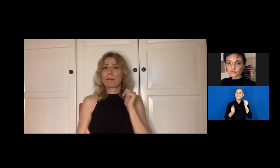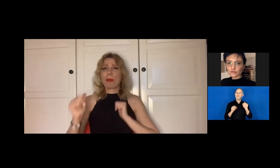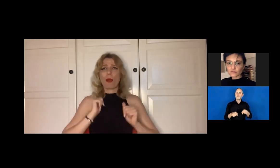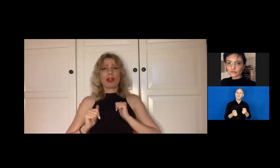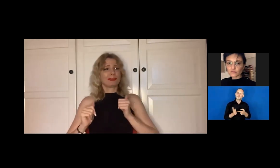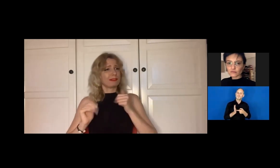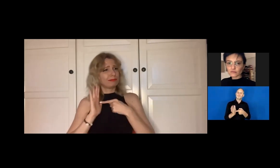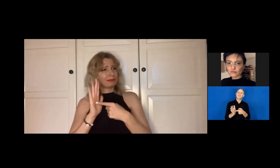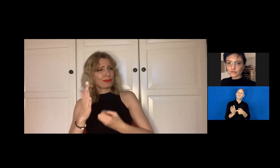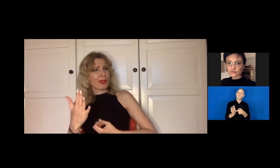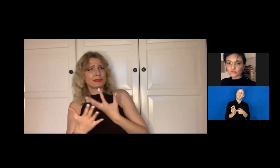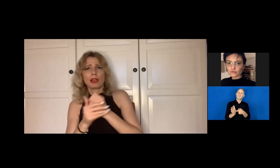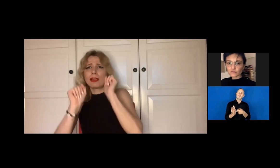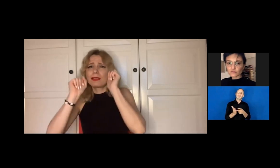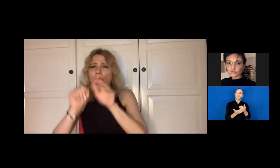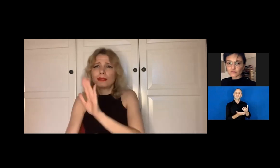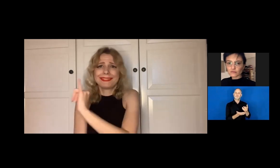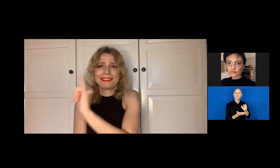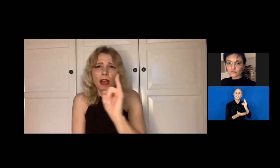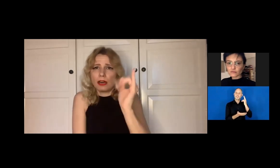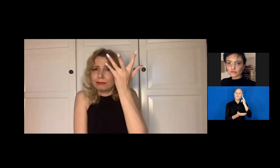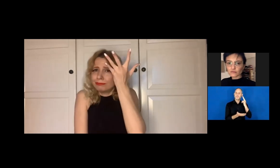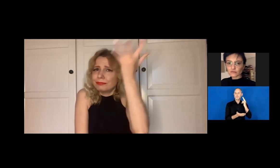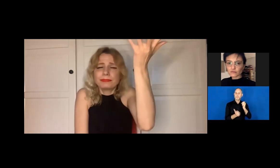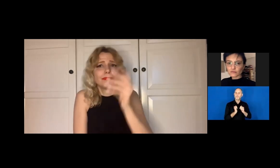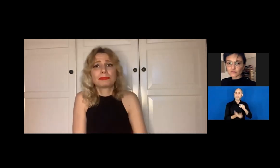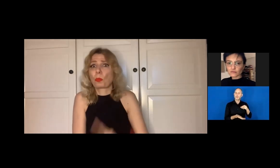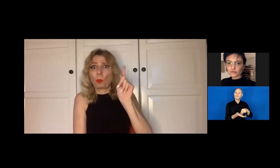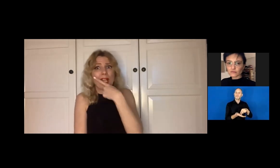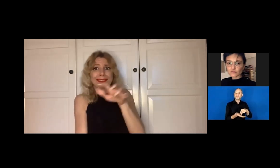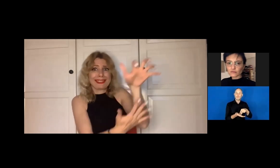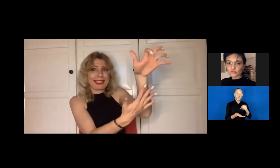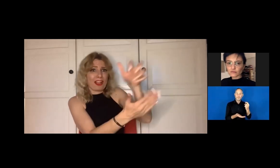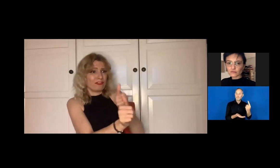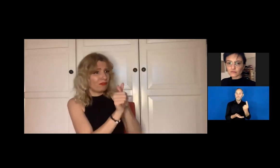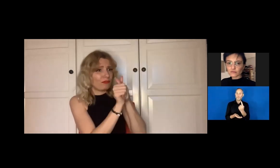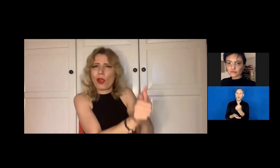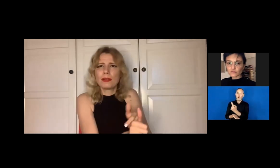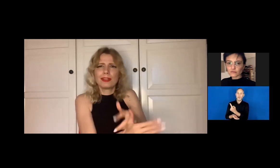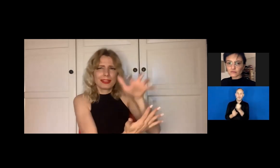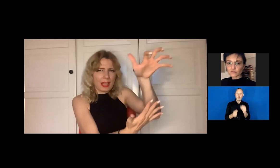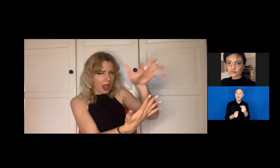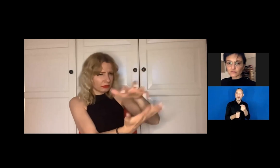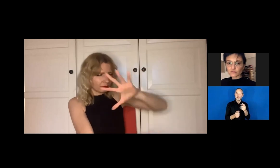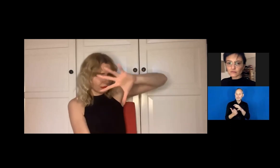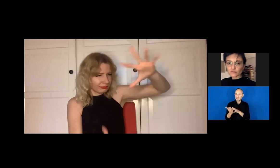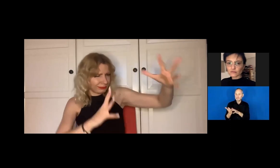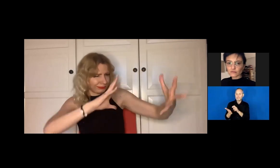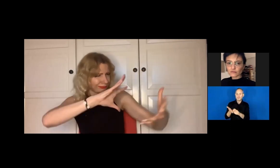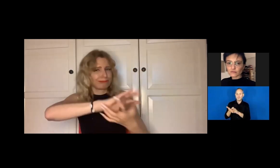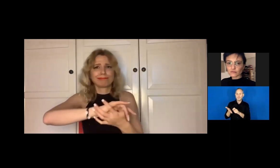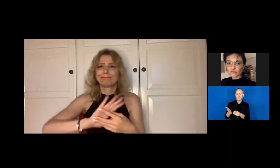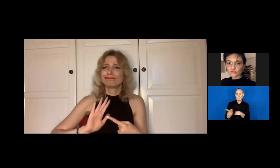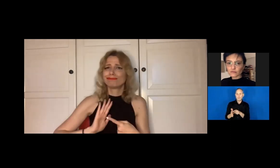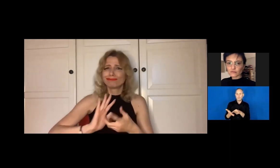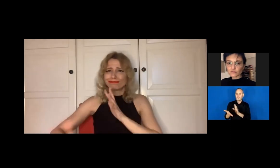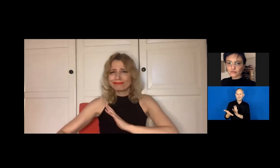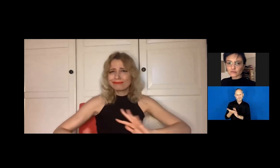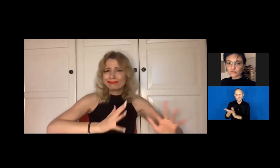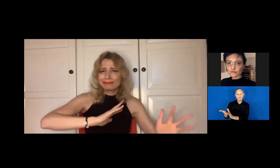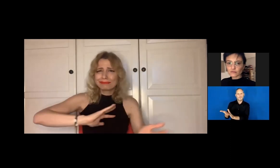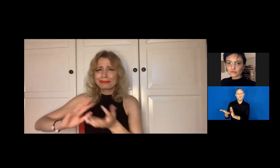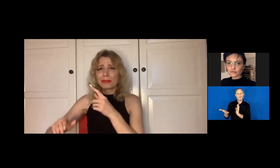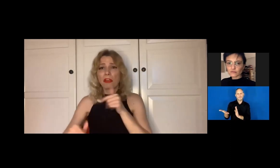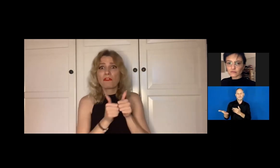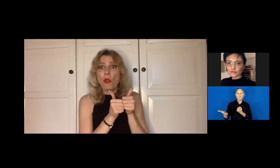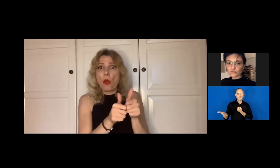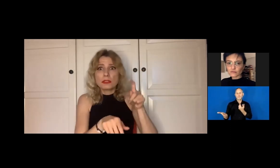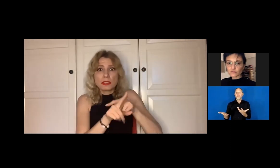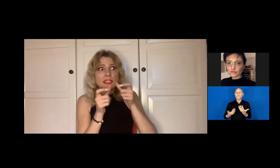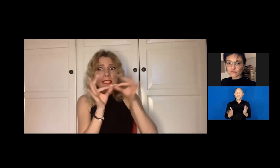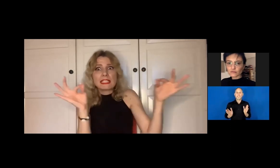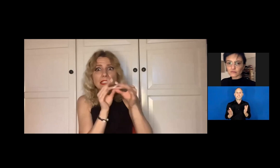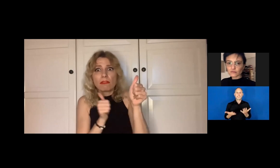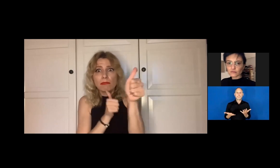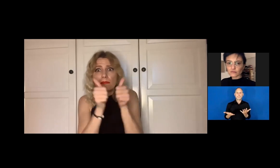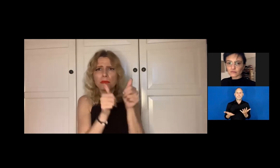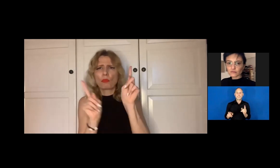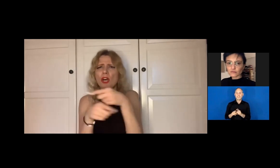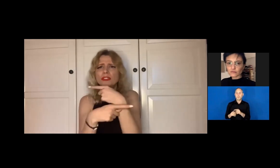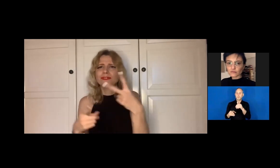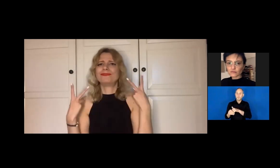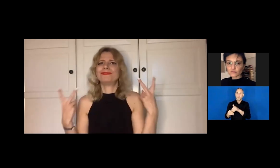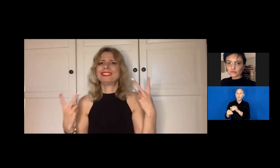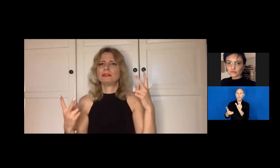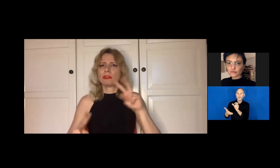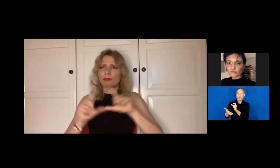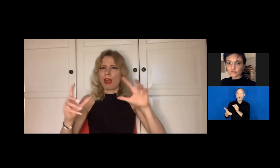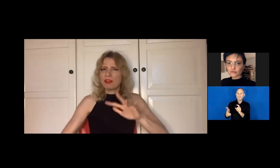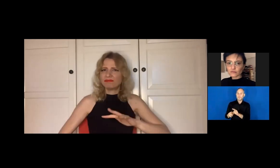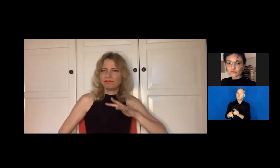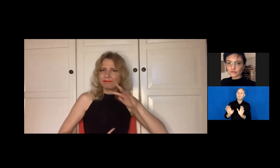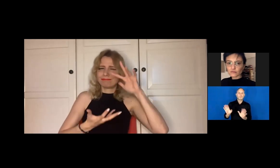And this is what Deaf performance means to me. To take the original script. Let go of it. But turn it into something new